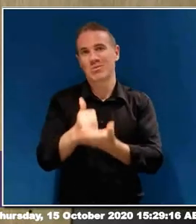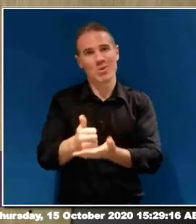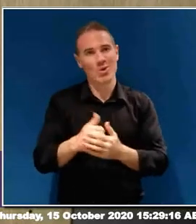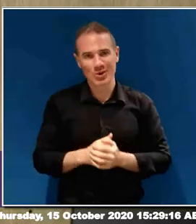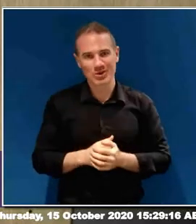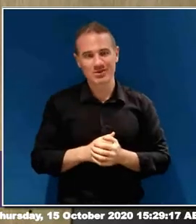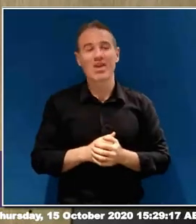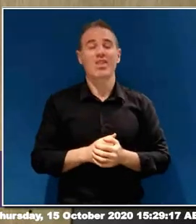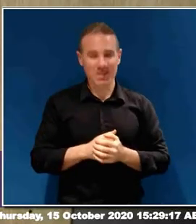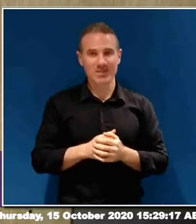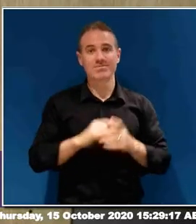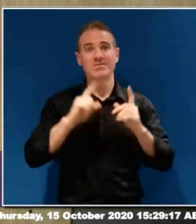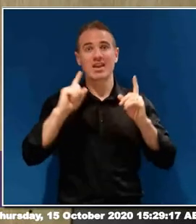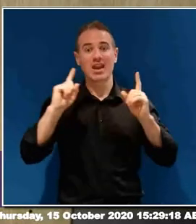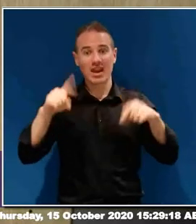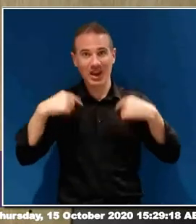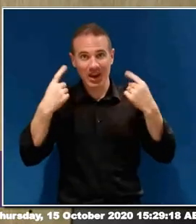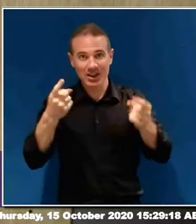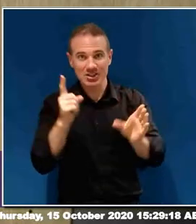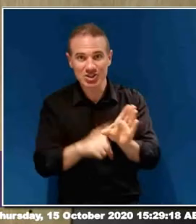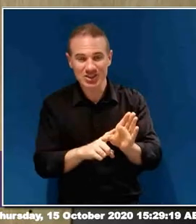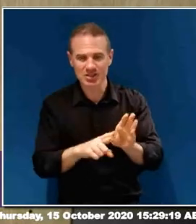that he had speech/language impairment.